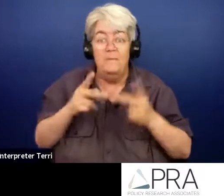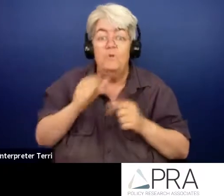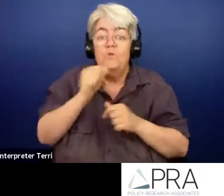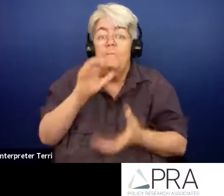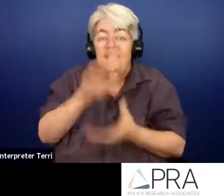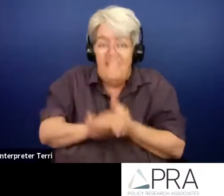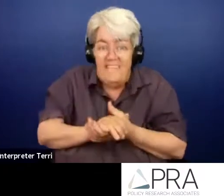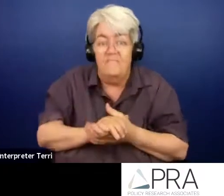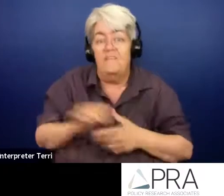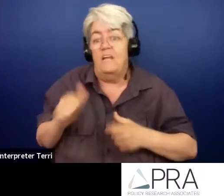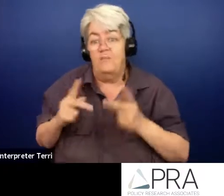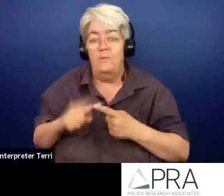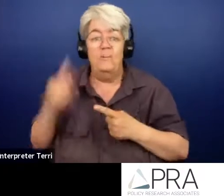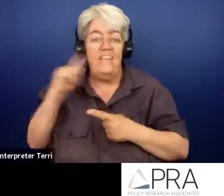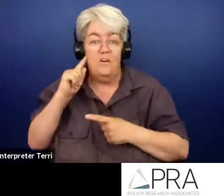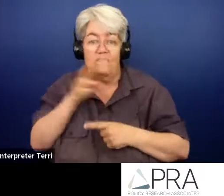other people hear voices and having